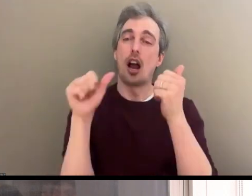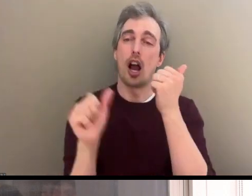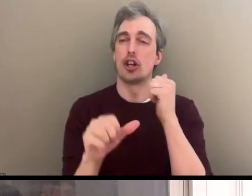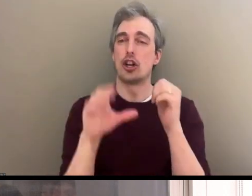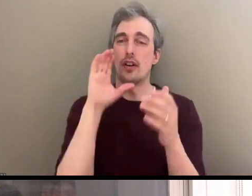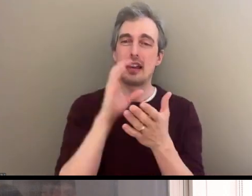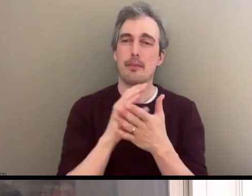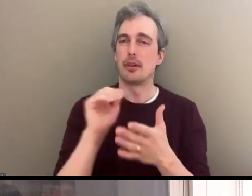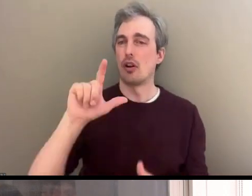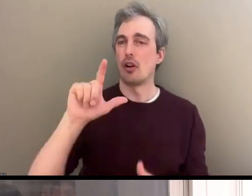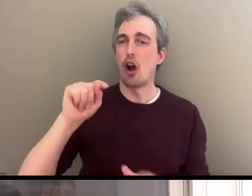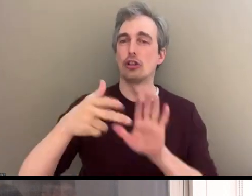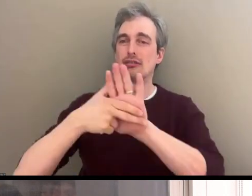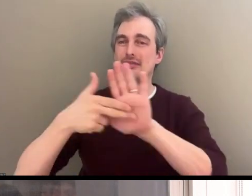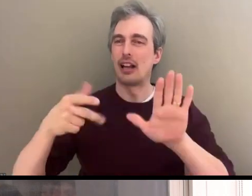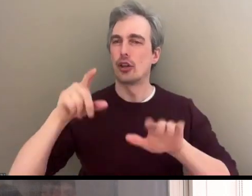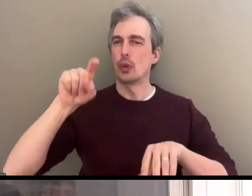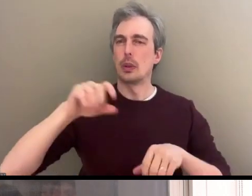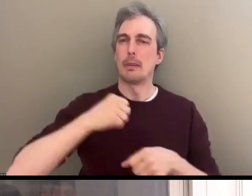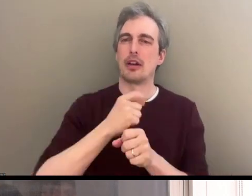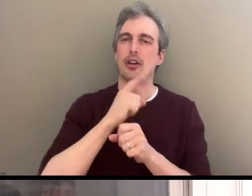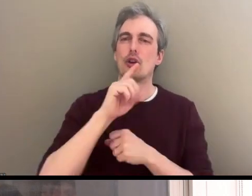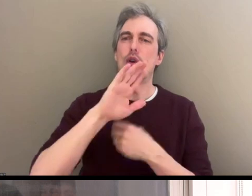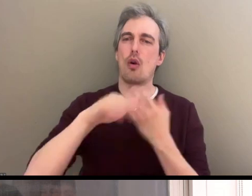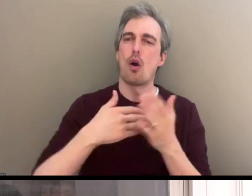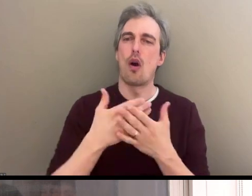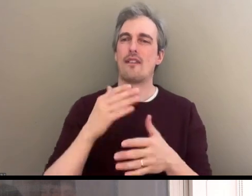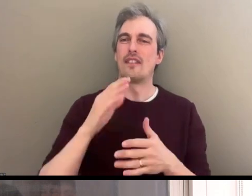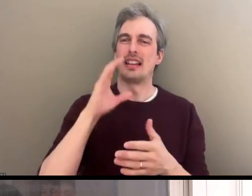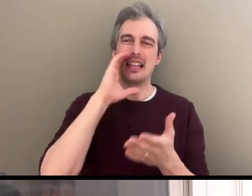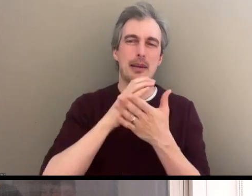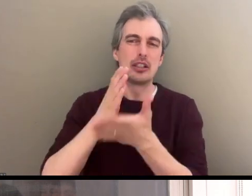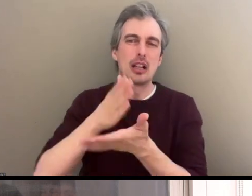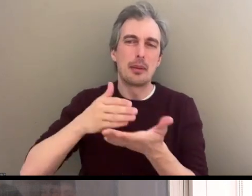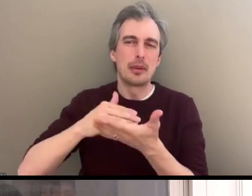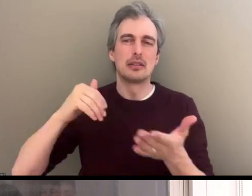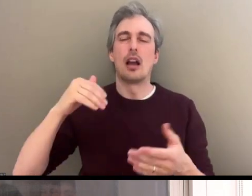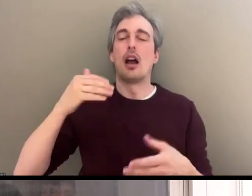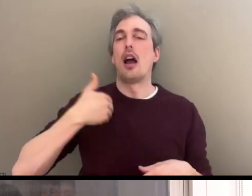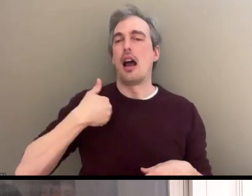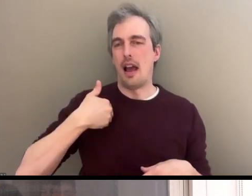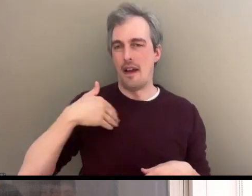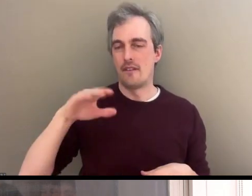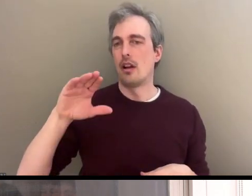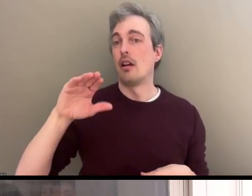image elements have alternative text or a role of none or presentation.